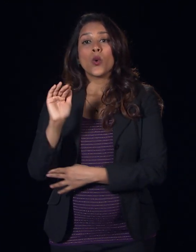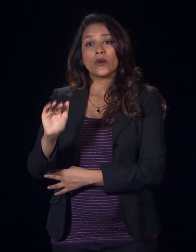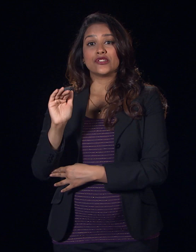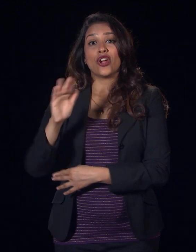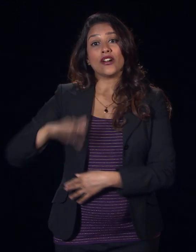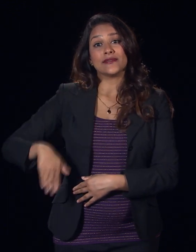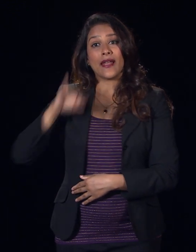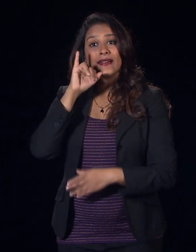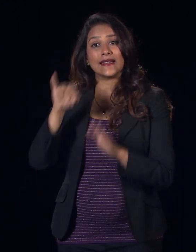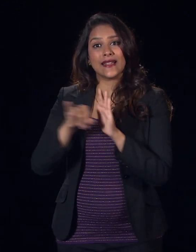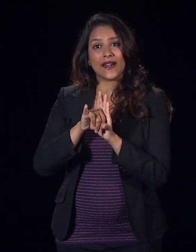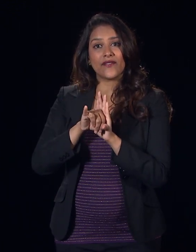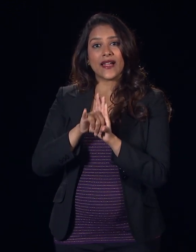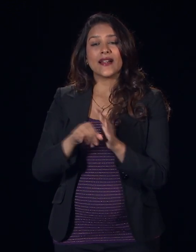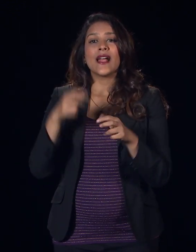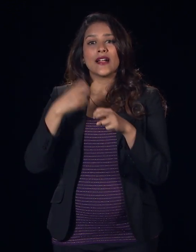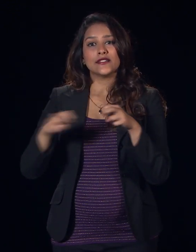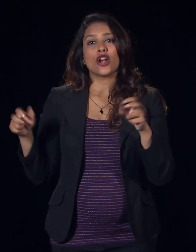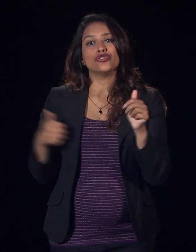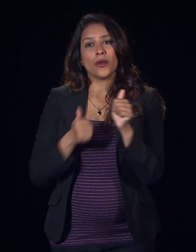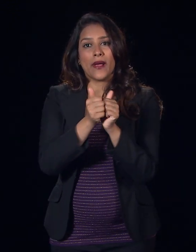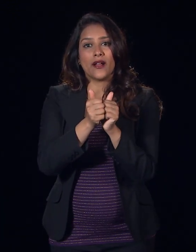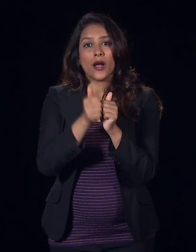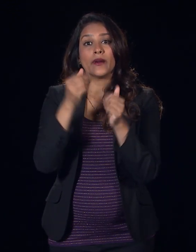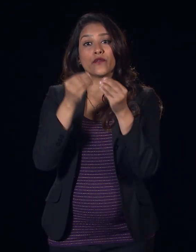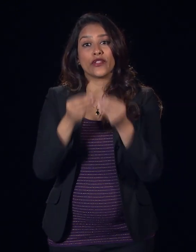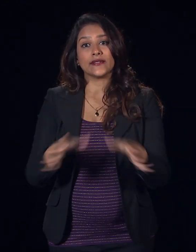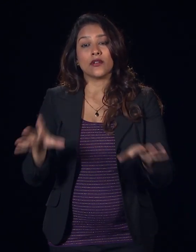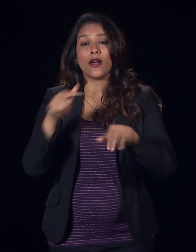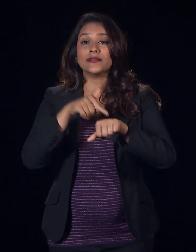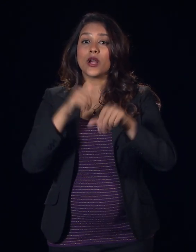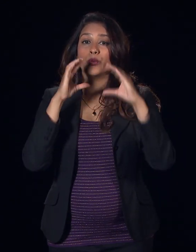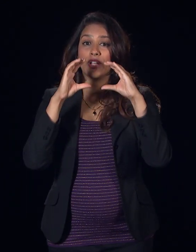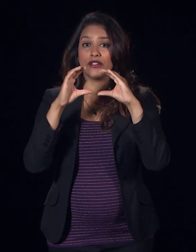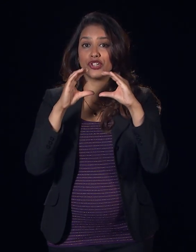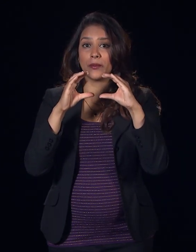When a child is late-identified it is hard to make up for this lost communication period,